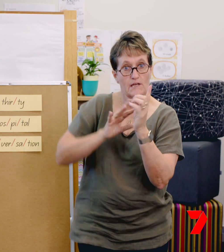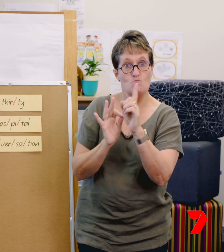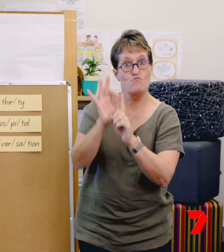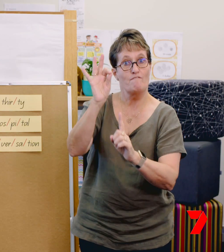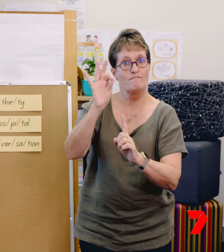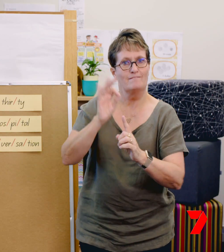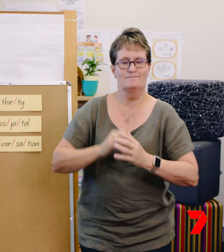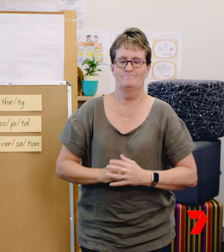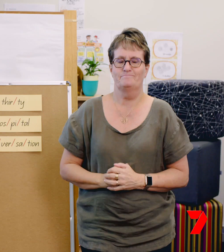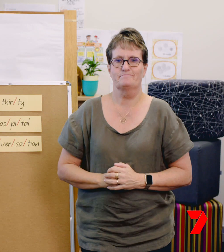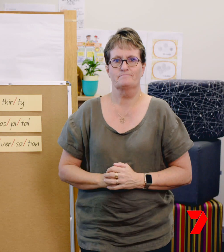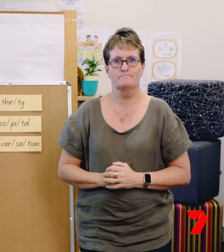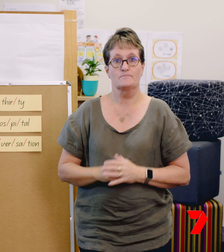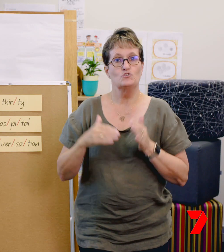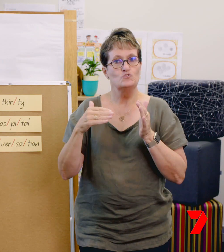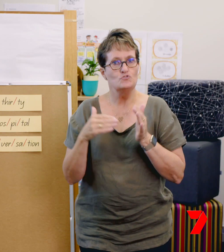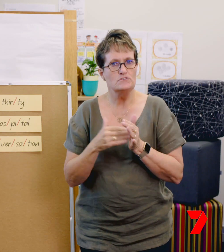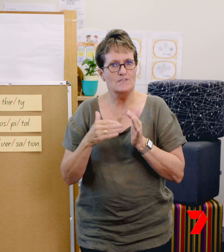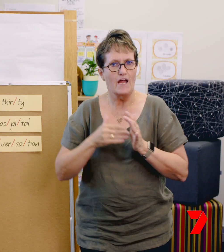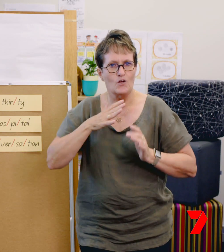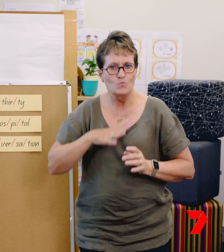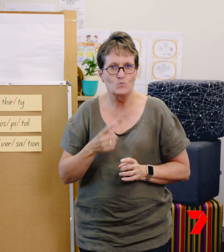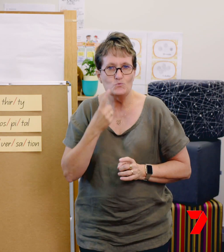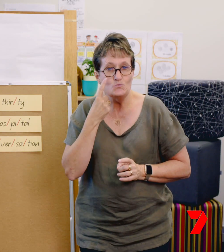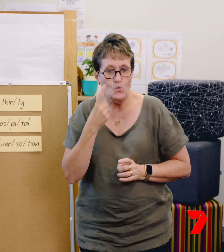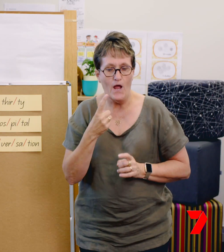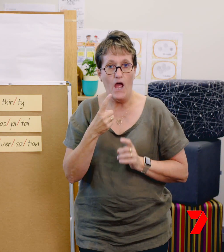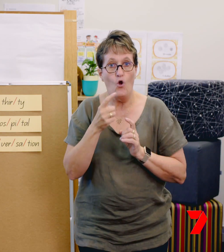Today, I am looking at multi-syllabic words.